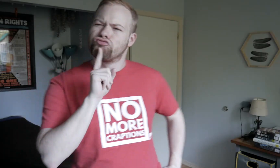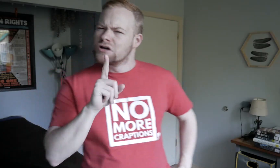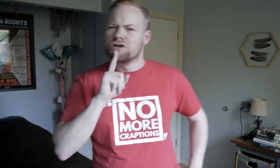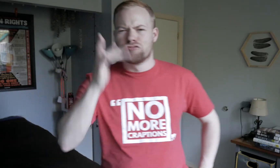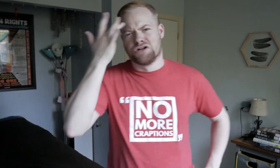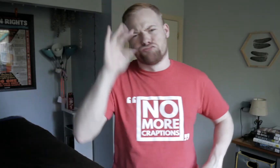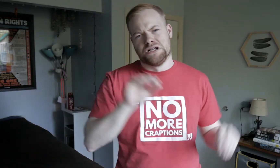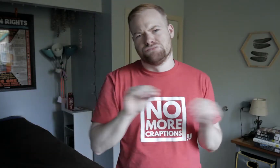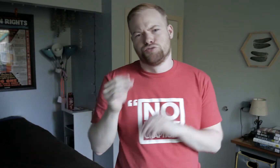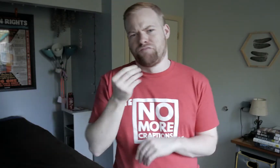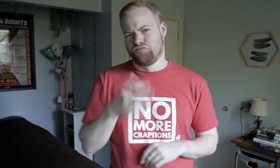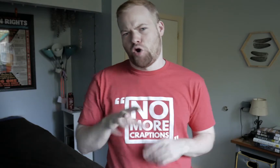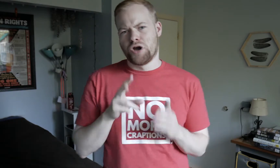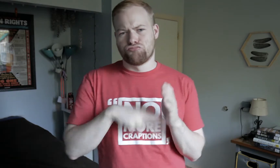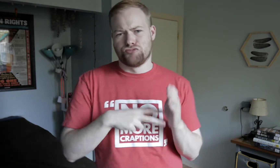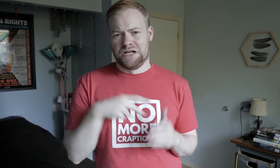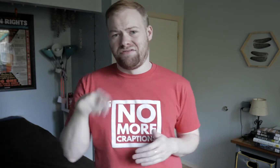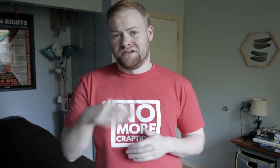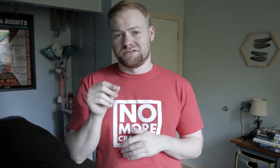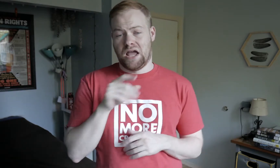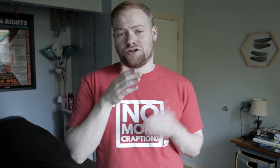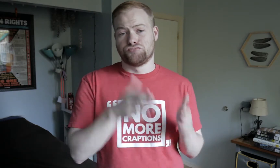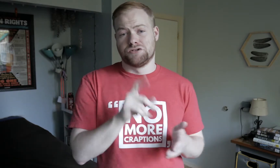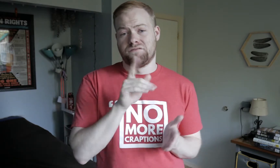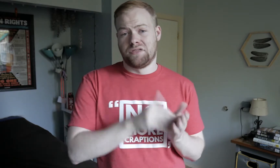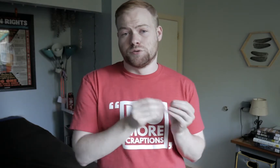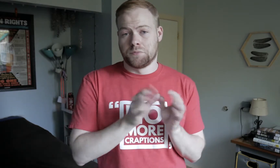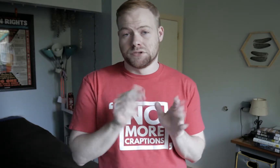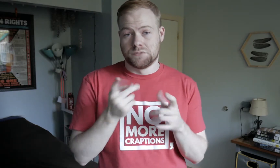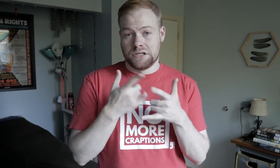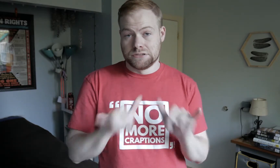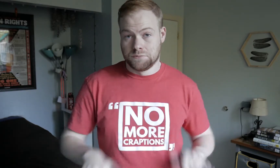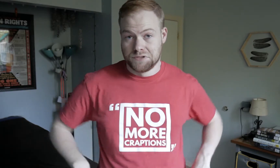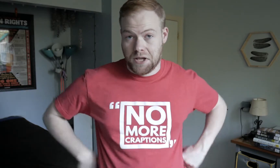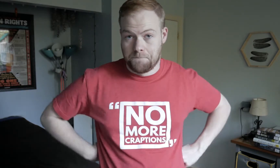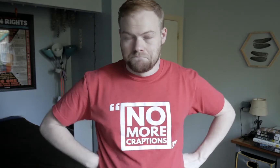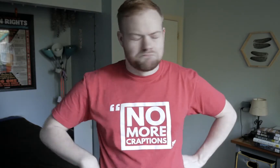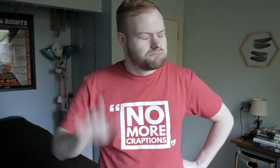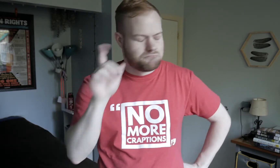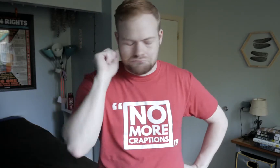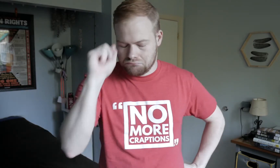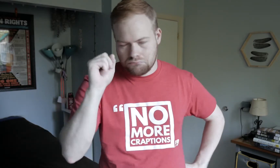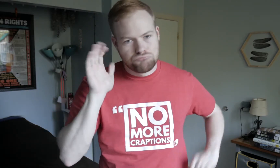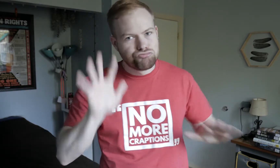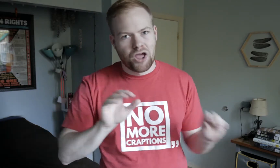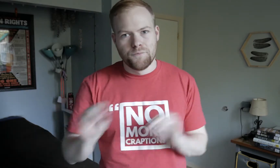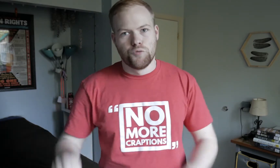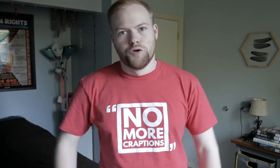Really, really brilliant move Rogan, reading this and The Street of a Thousand Blossoms at the same time. Great move.